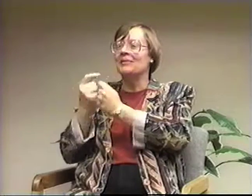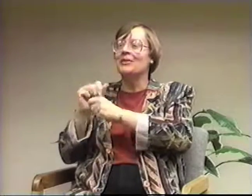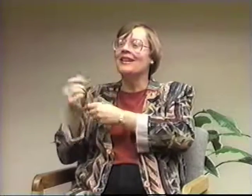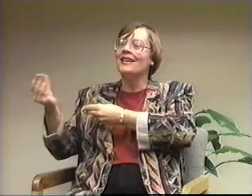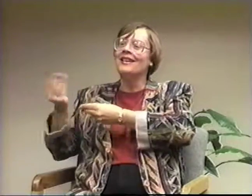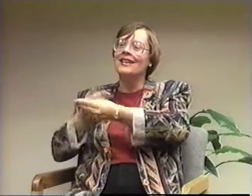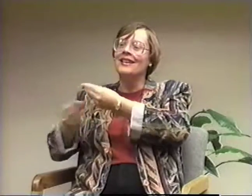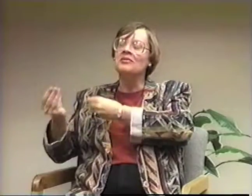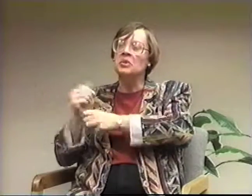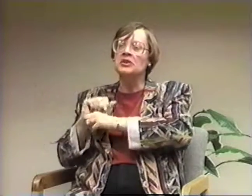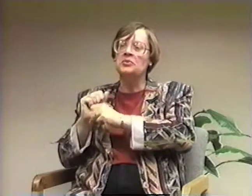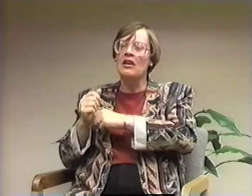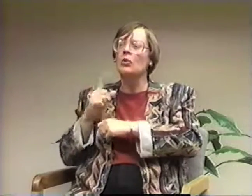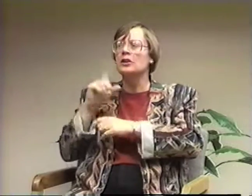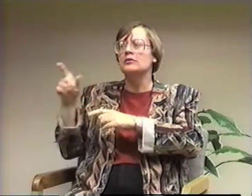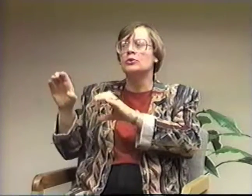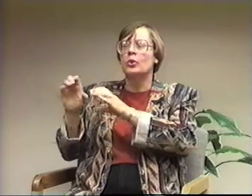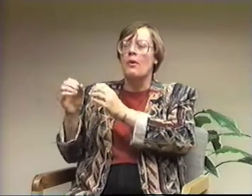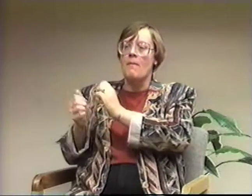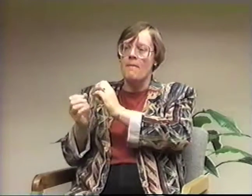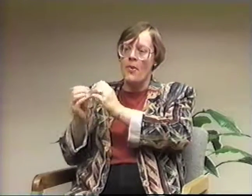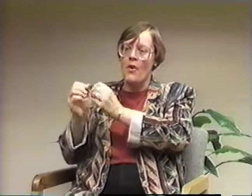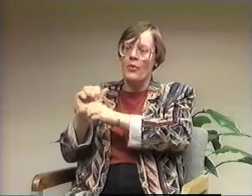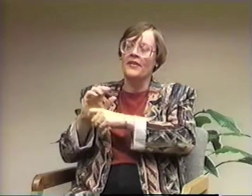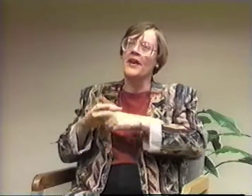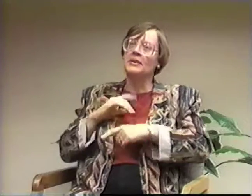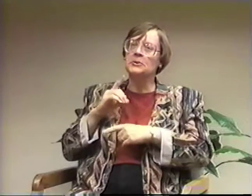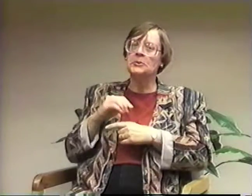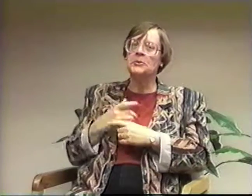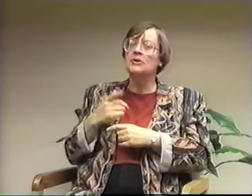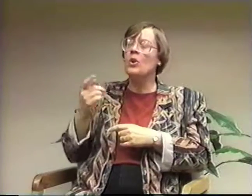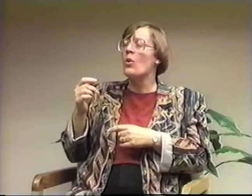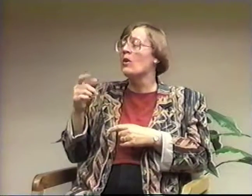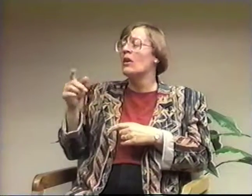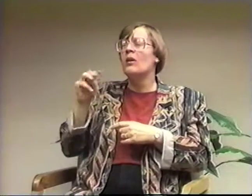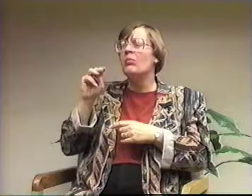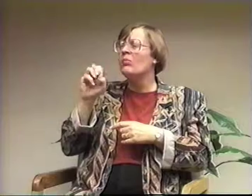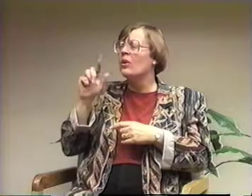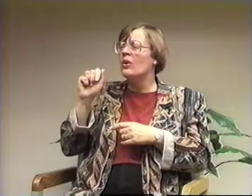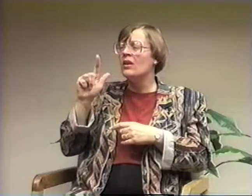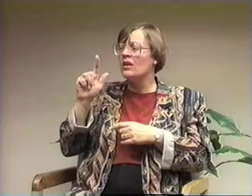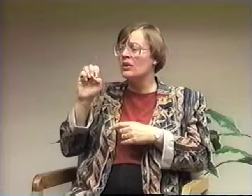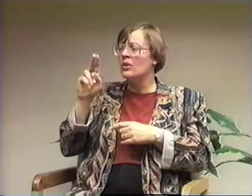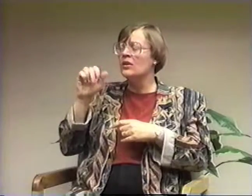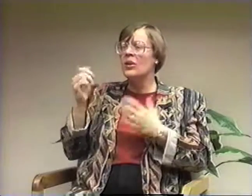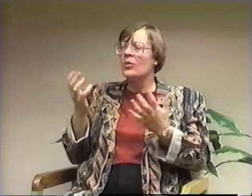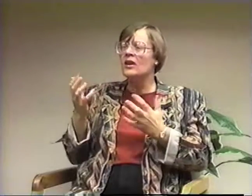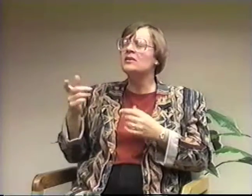working as a team to be sure all the information is covered. But, he does most of the work.